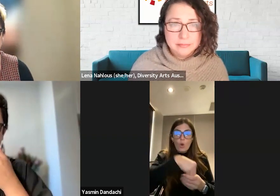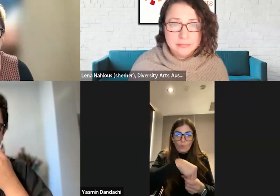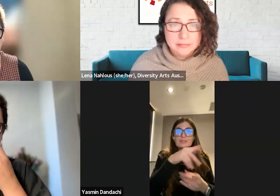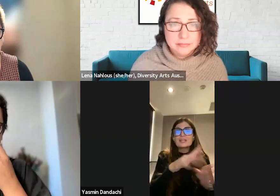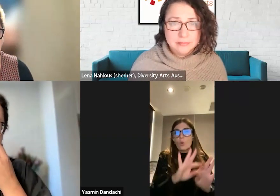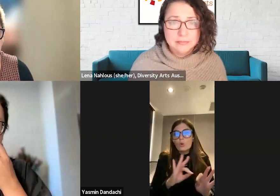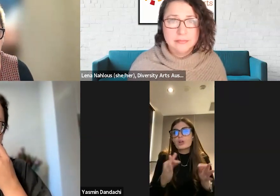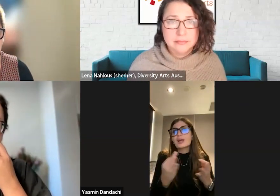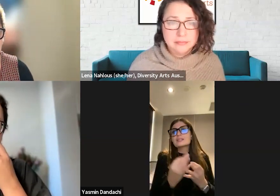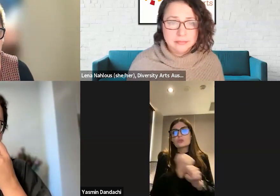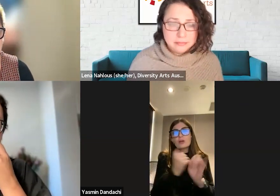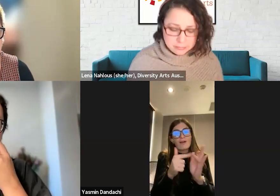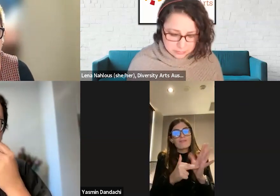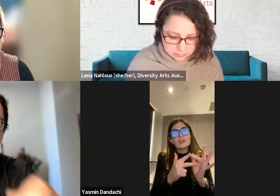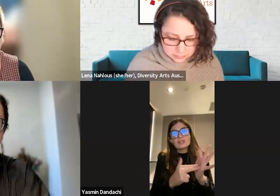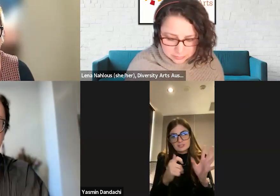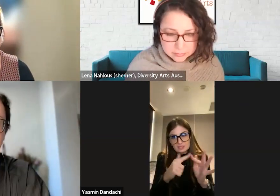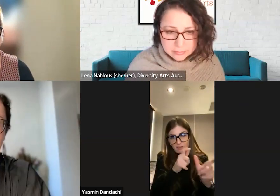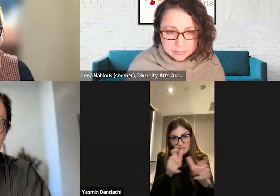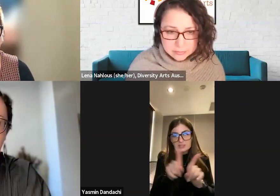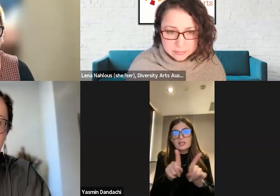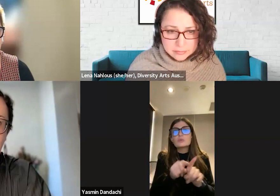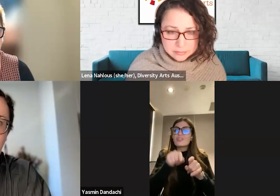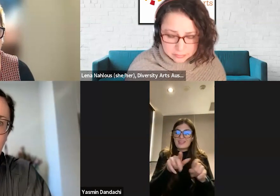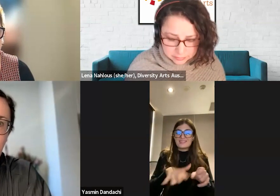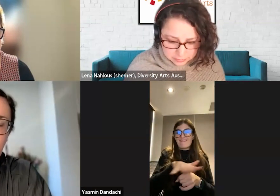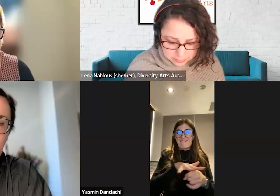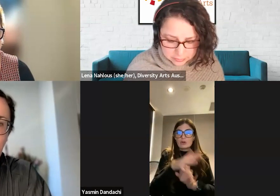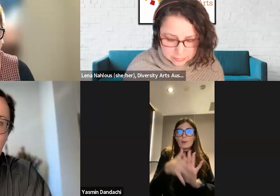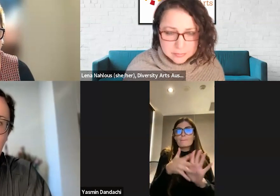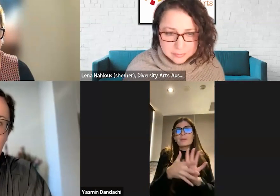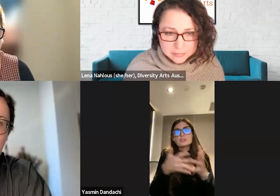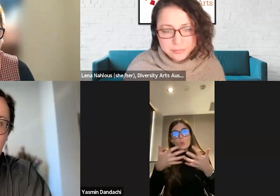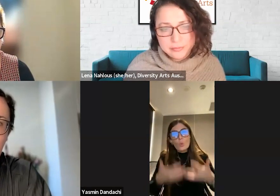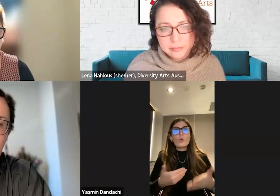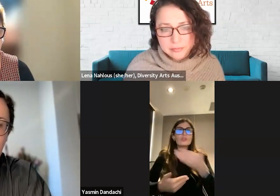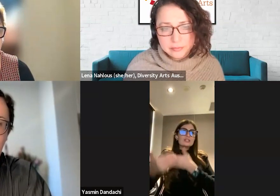this is a space where the wealthy traditionally would,